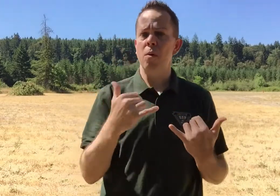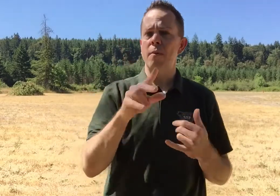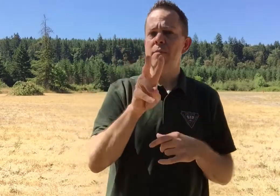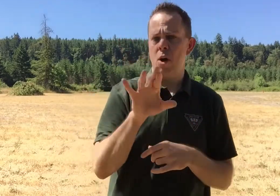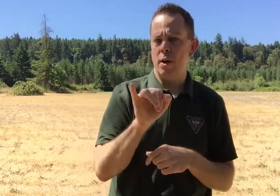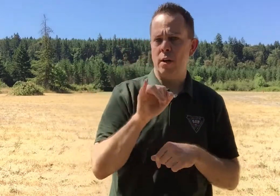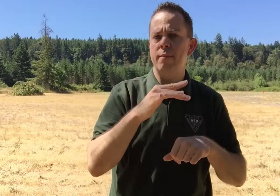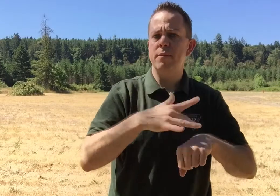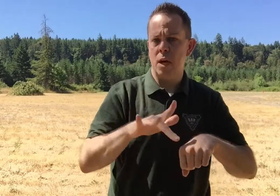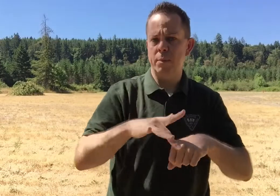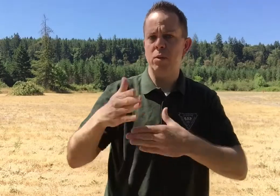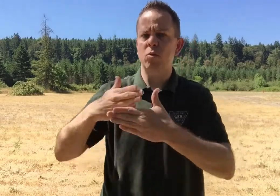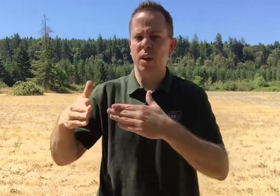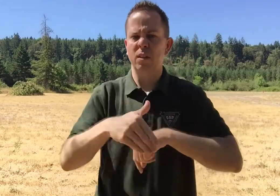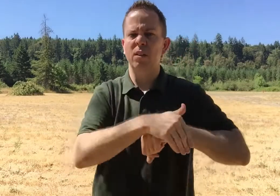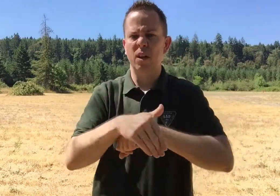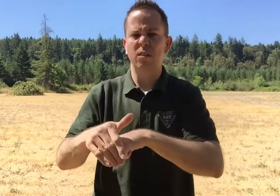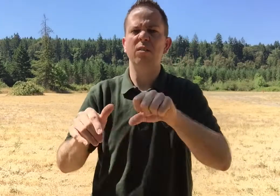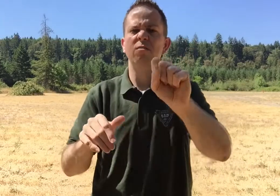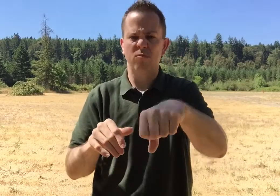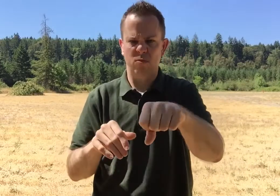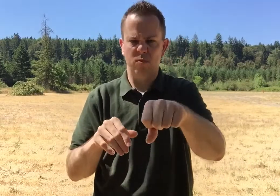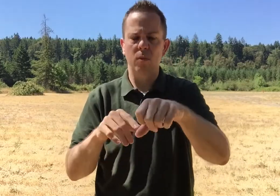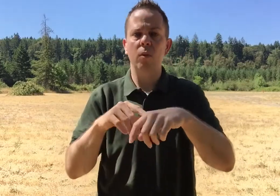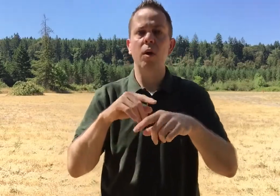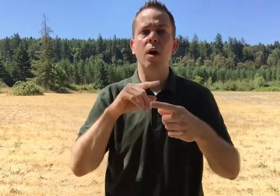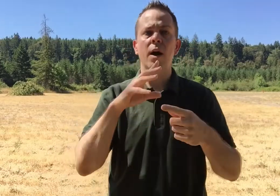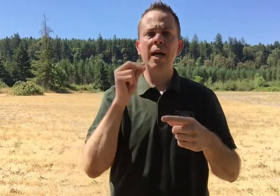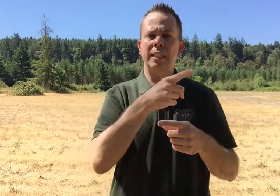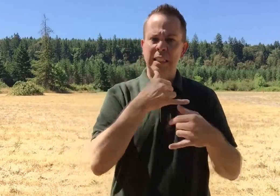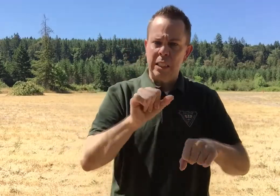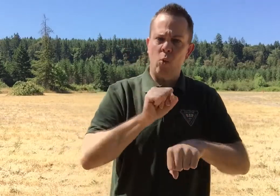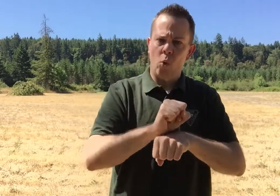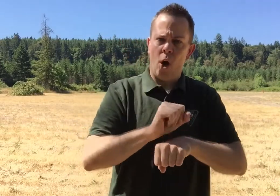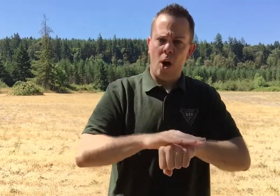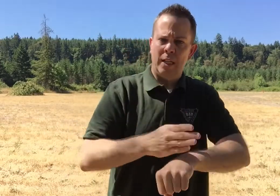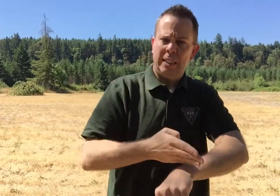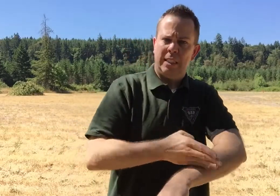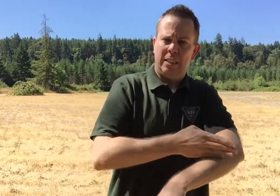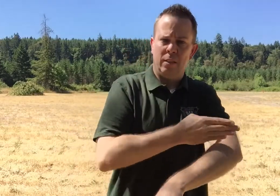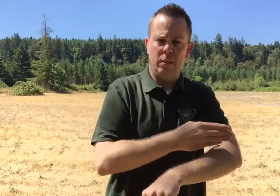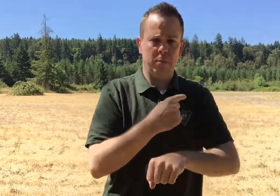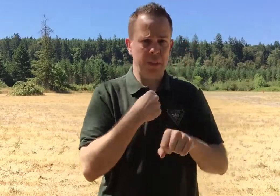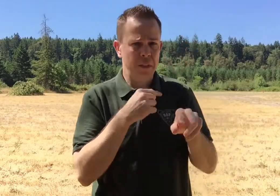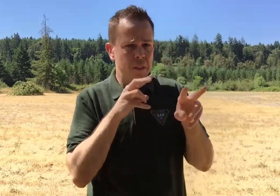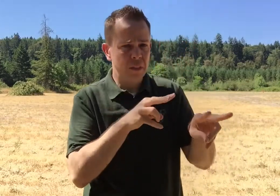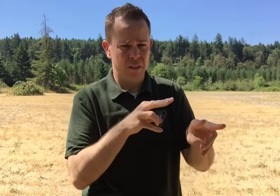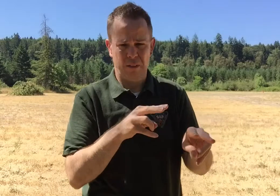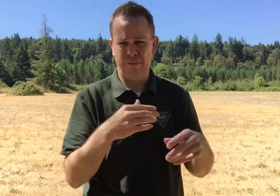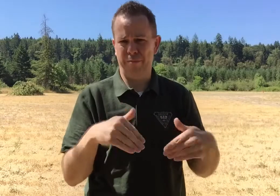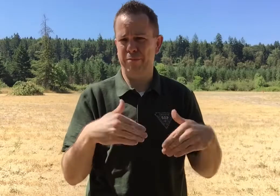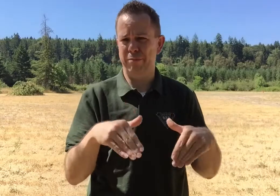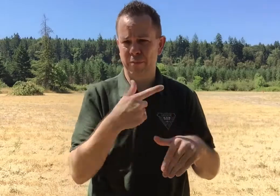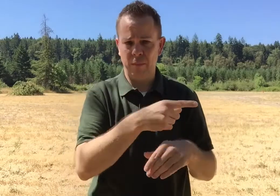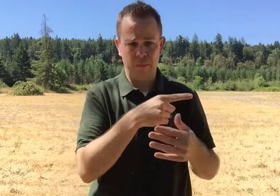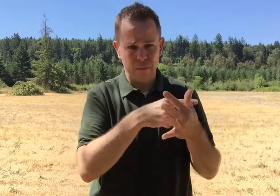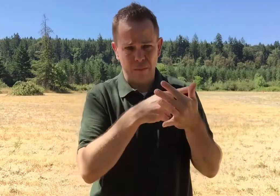In the meantime, VRI is still available during those times. Knowing how far the hospital has come